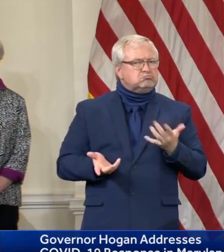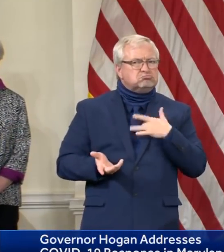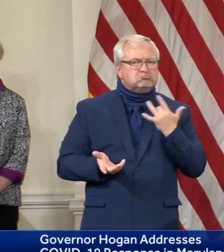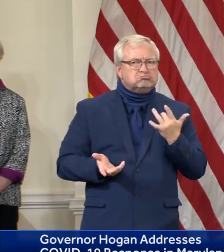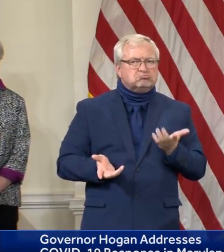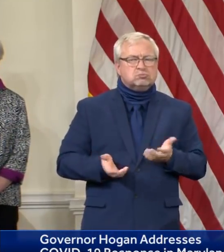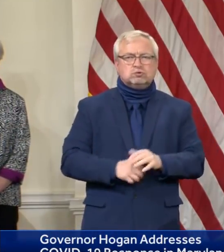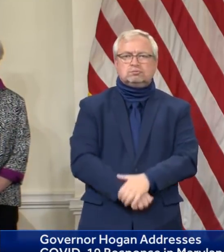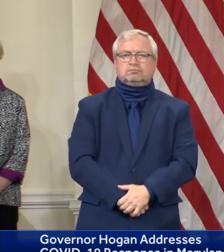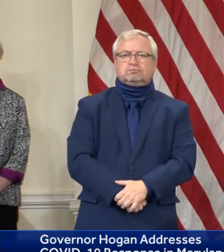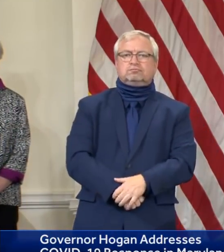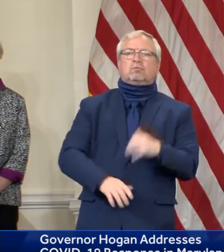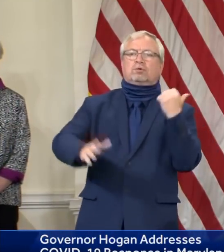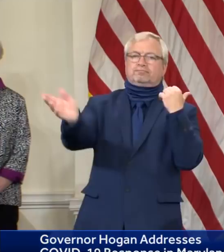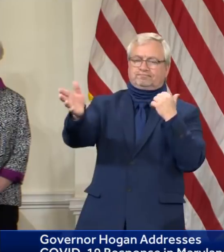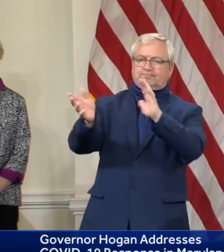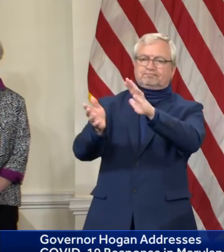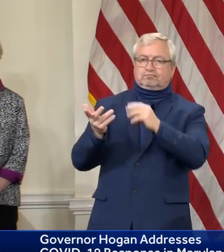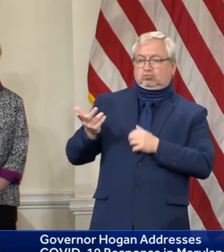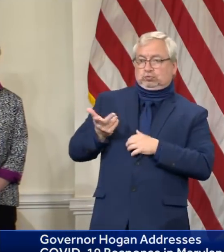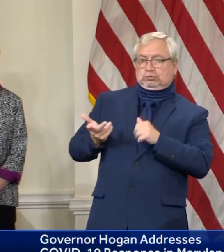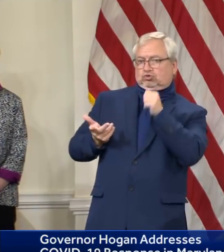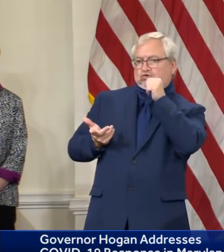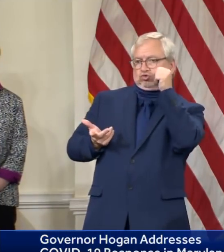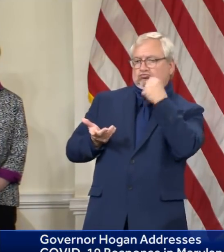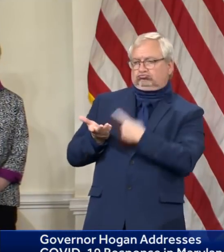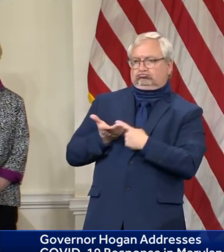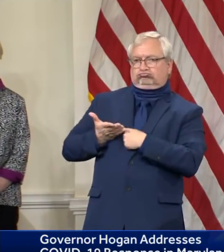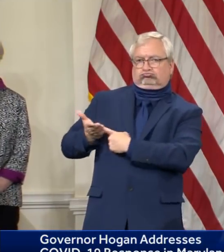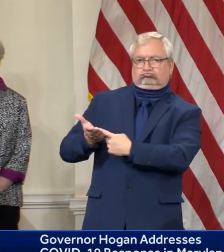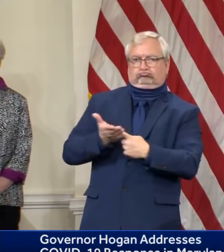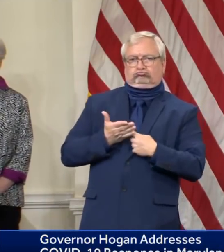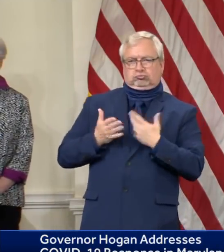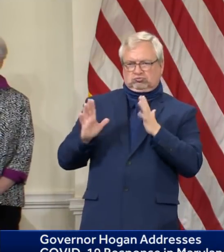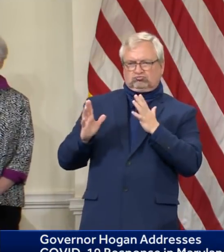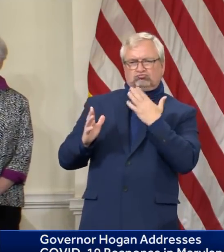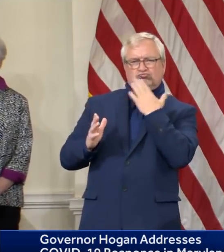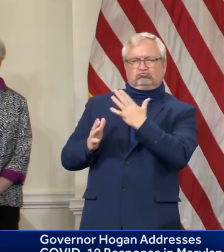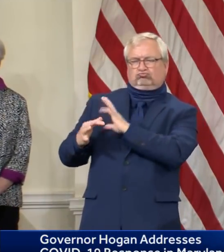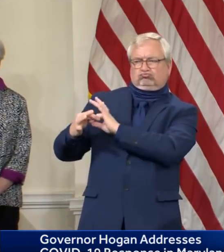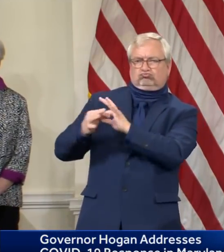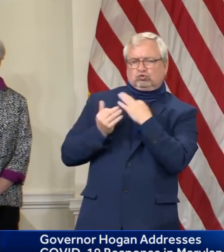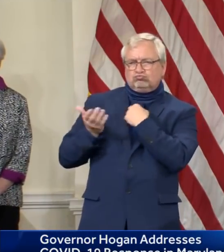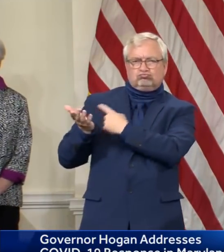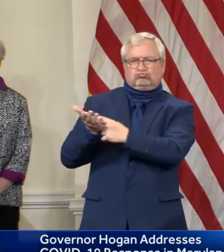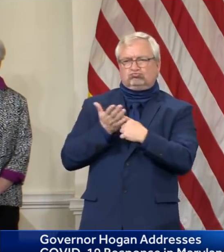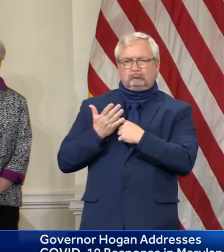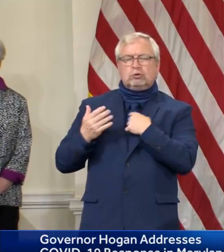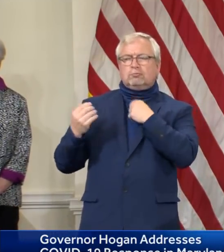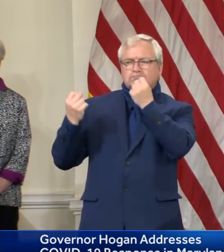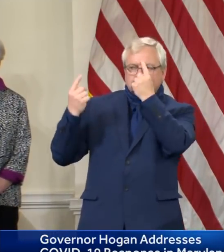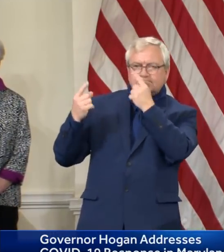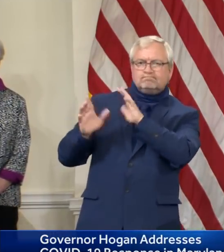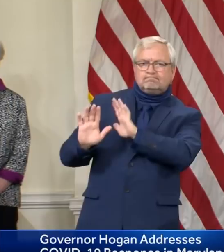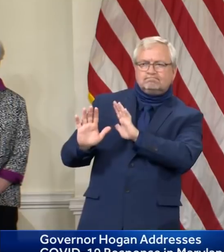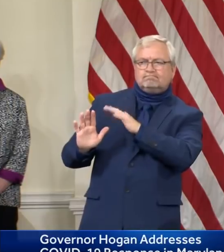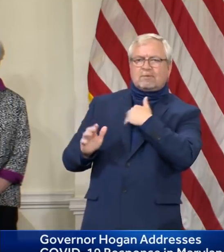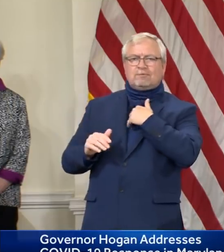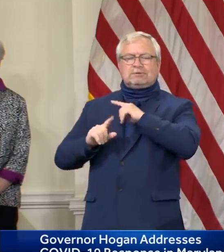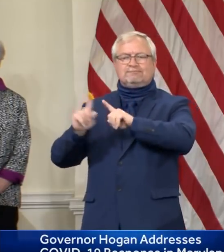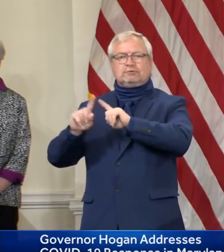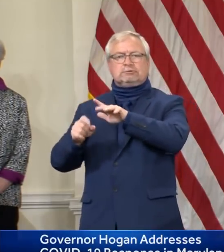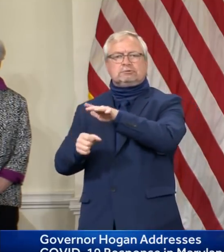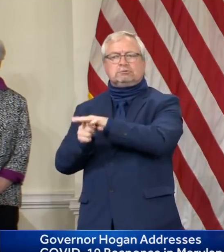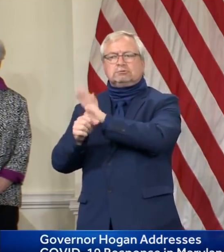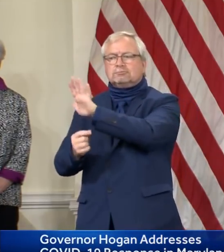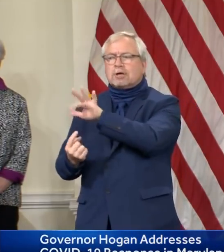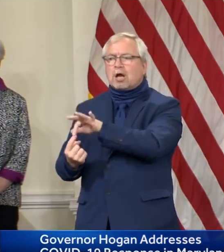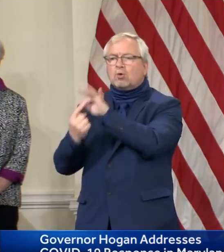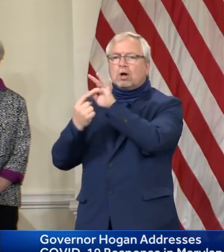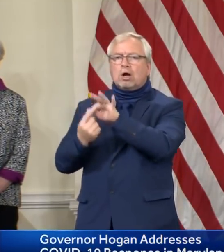WE HAD A GREAT CALL YESTERDAY WITH GOVERNORS, AND WE ALL -- WE’RE ALL WORKING TOGETHER.